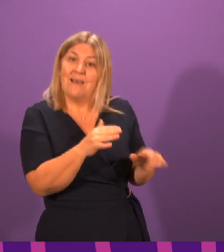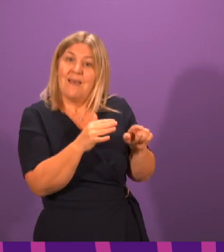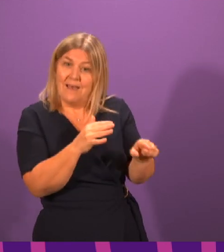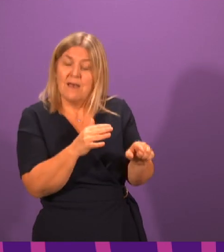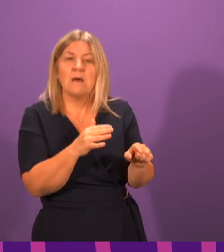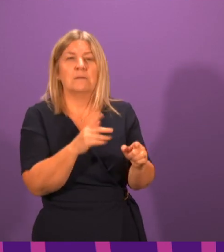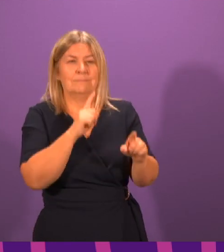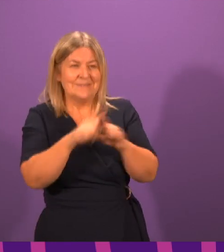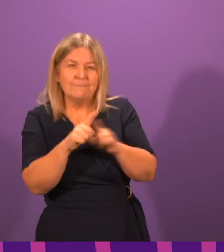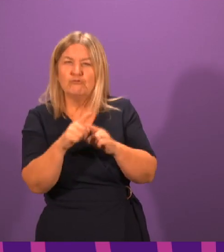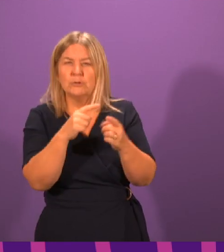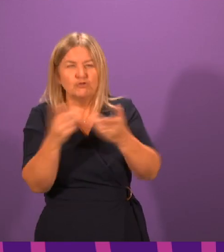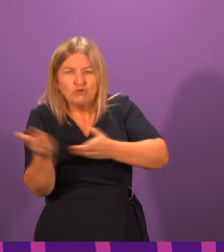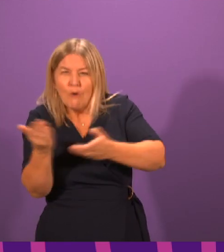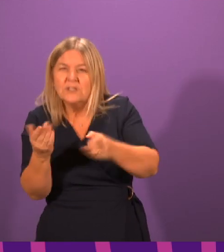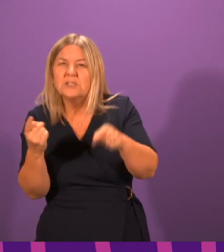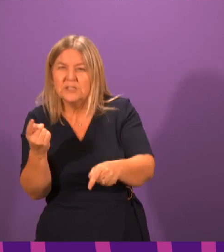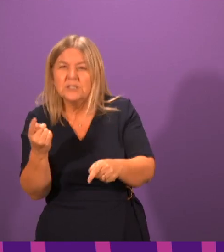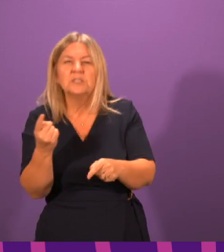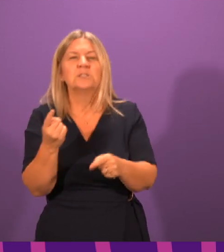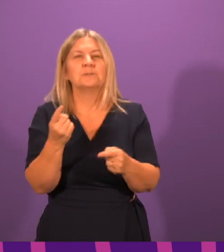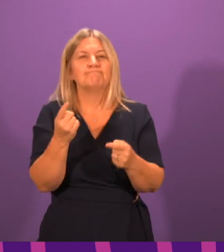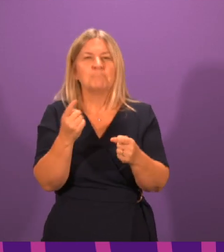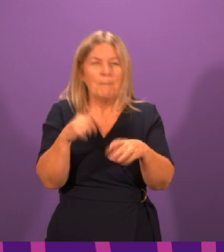orthopaedics, dermatology, oral medicine and imaging,